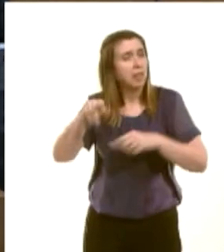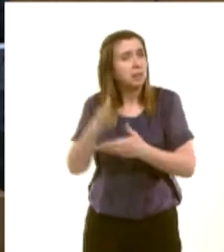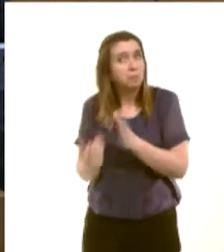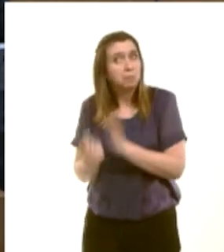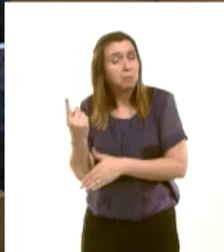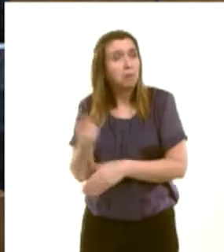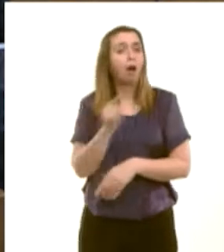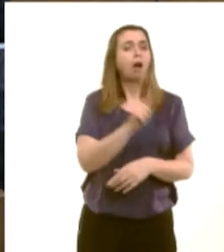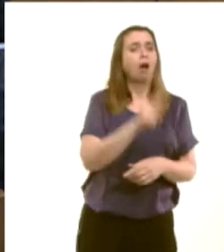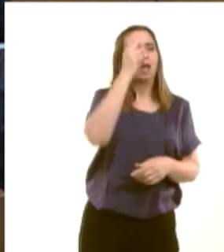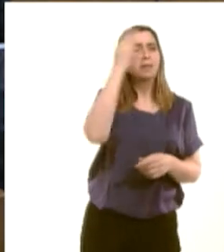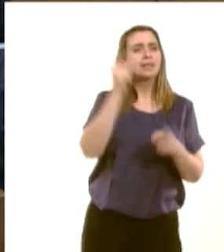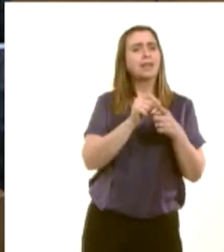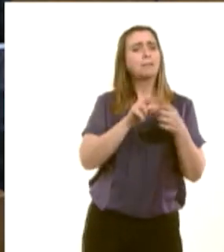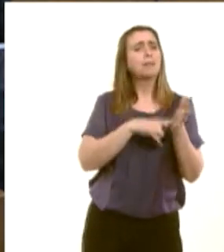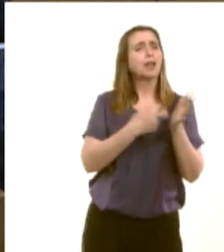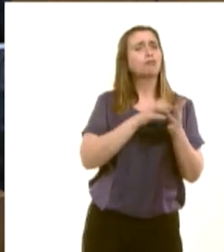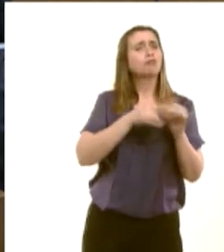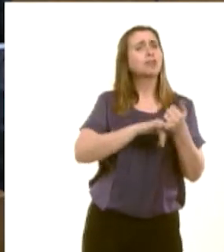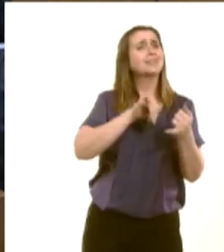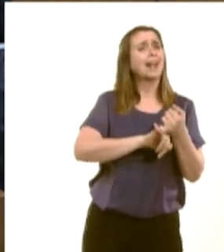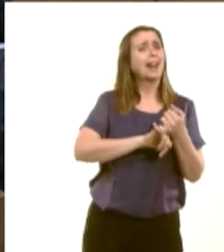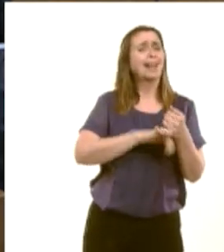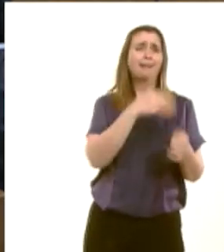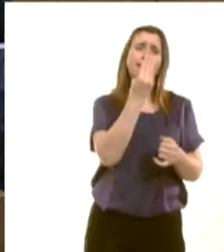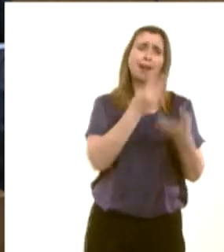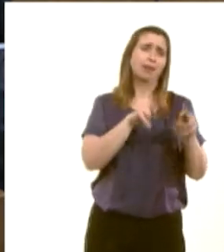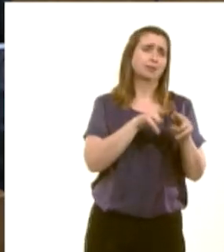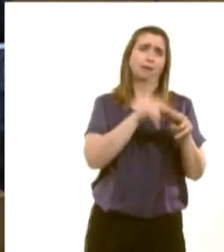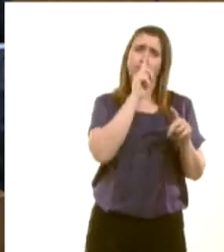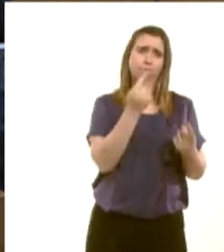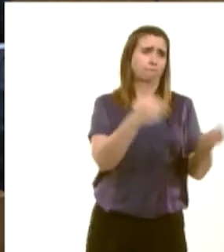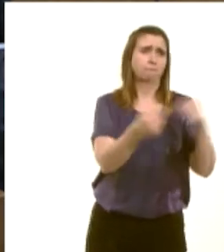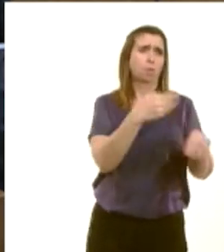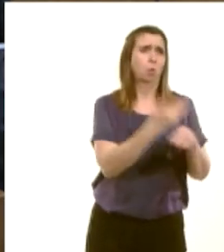Stanley. Nine members of staff are not available for work. Some of them are retiring and there